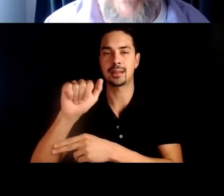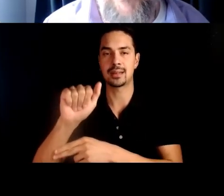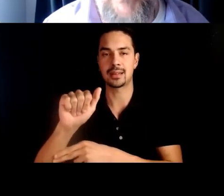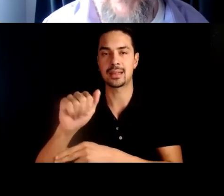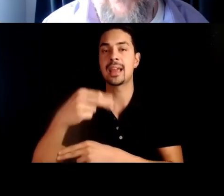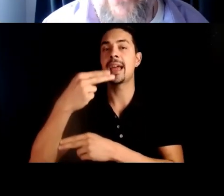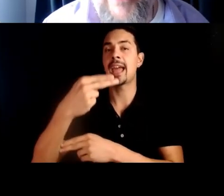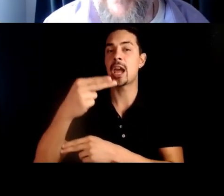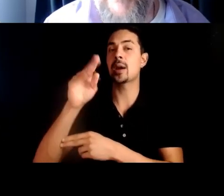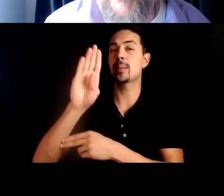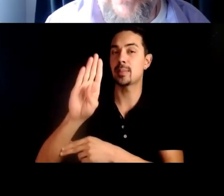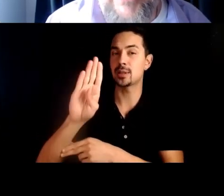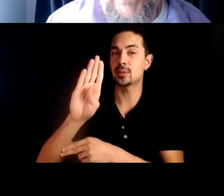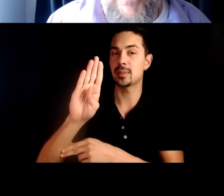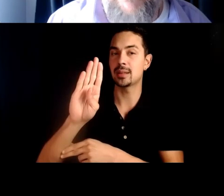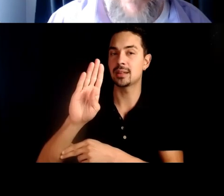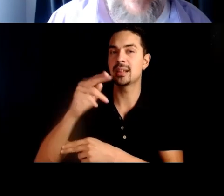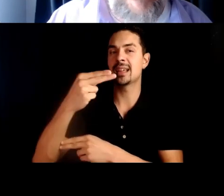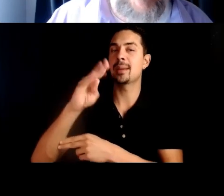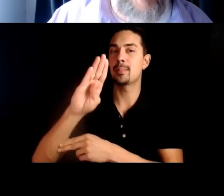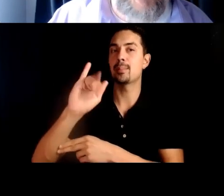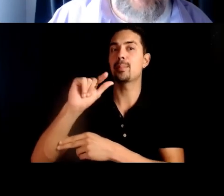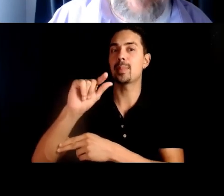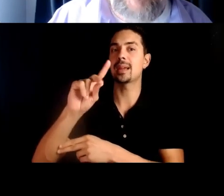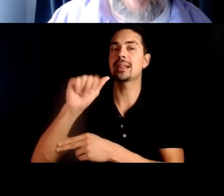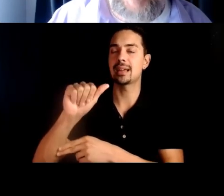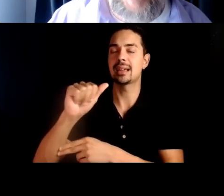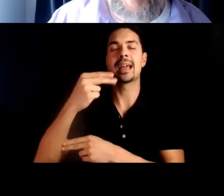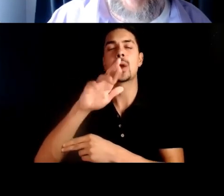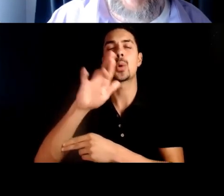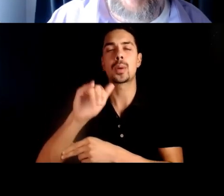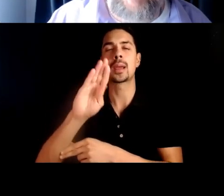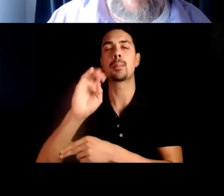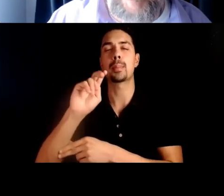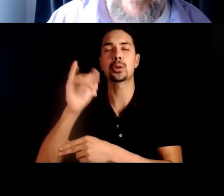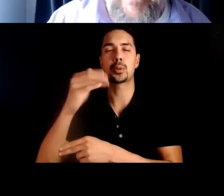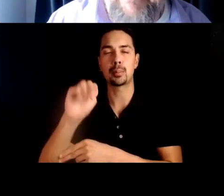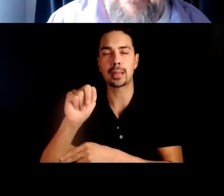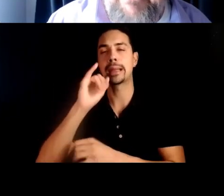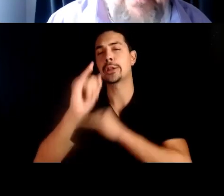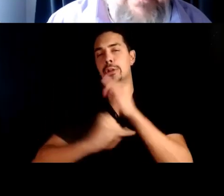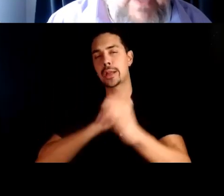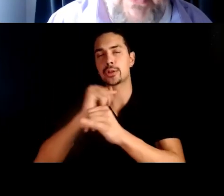Gender Dysphoria Association. And that was founded in 1979.